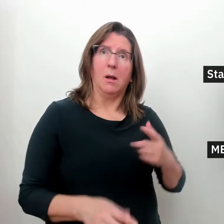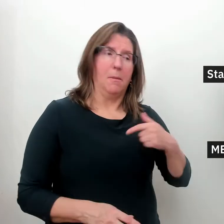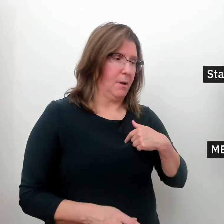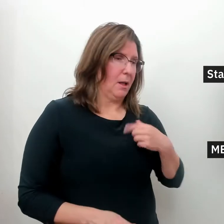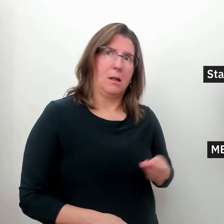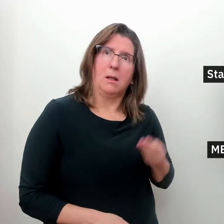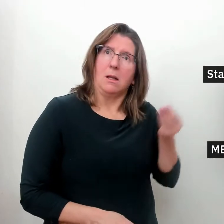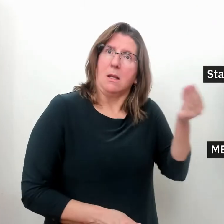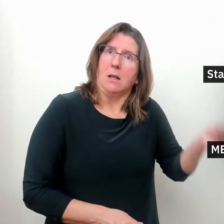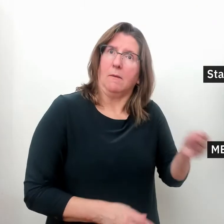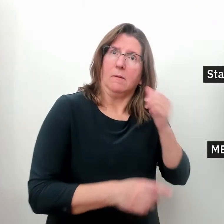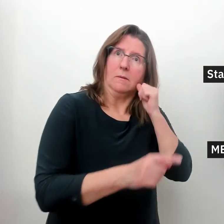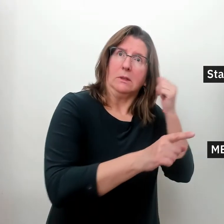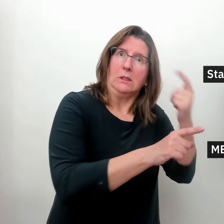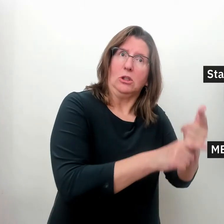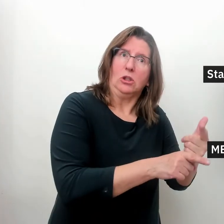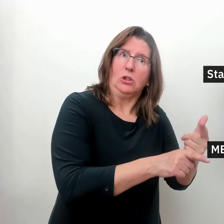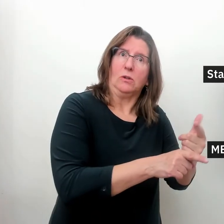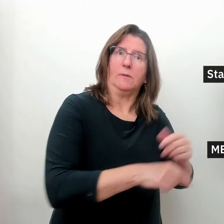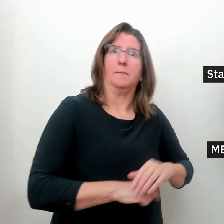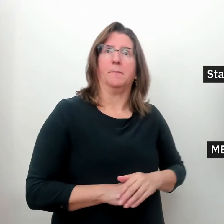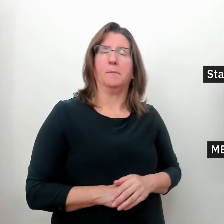BOOK ME GIVE SISTER